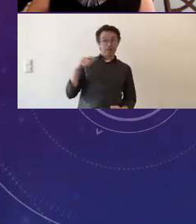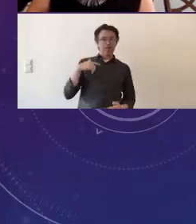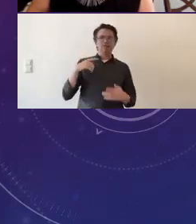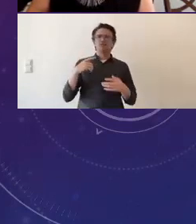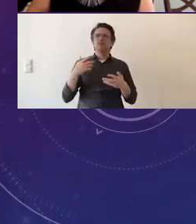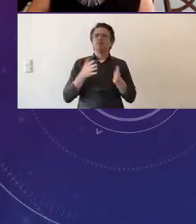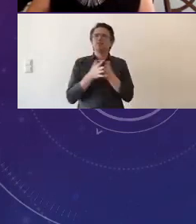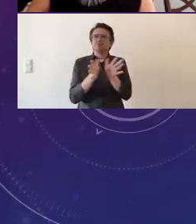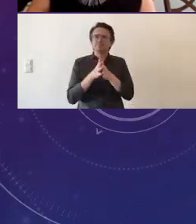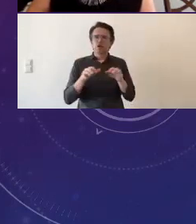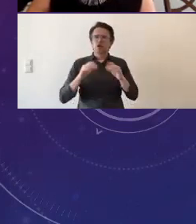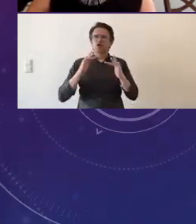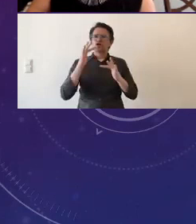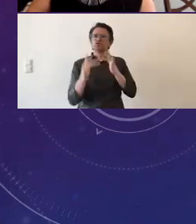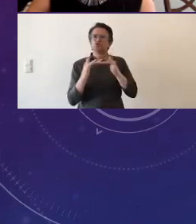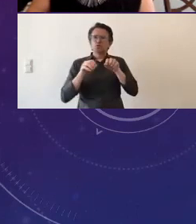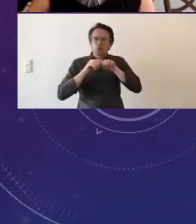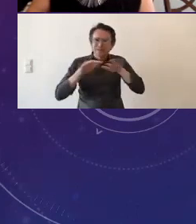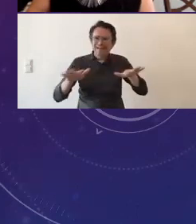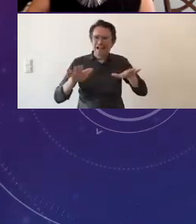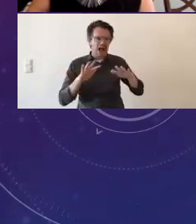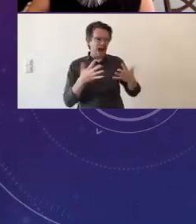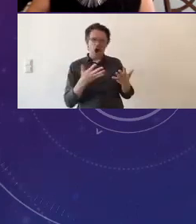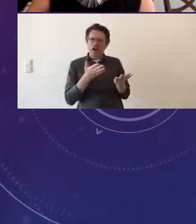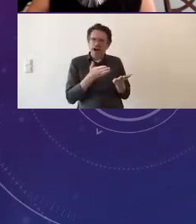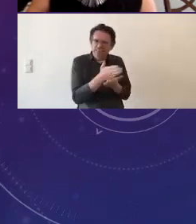last week so if you missed last week's webinar you